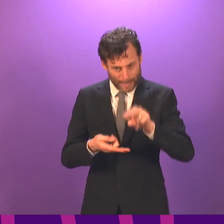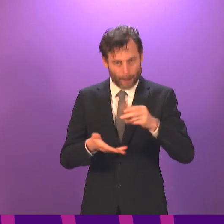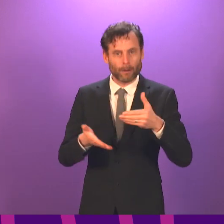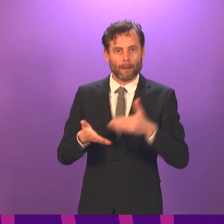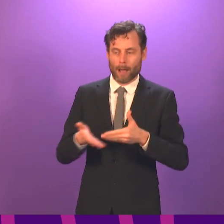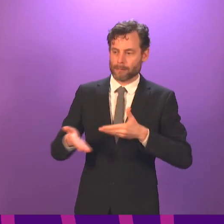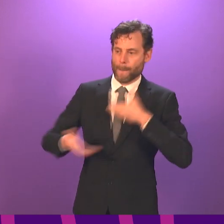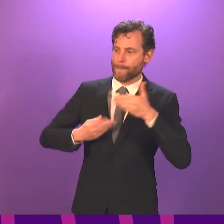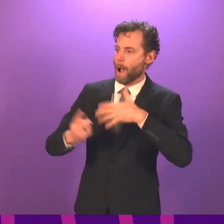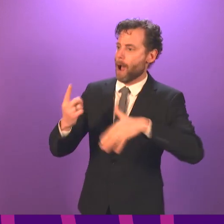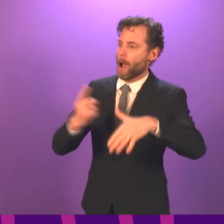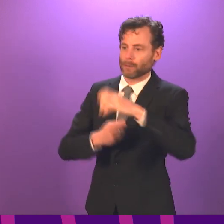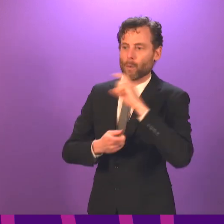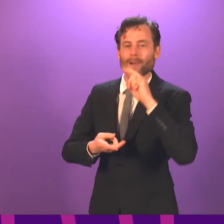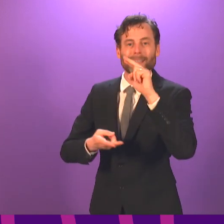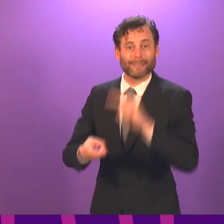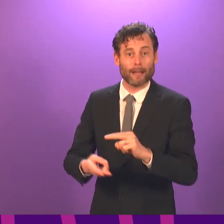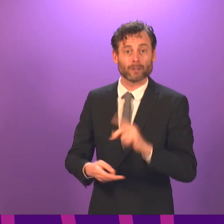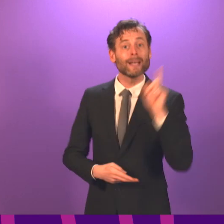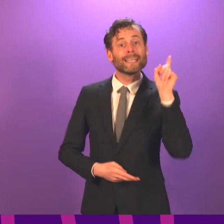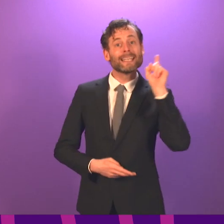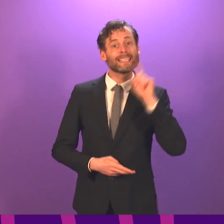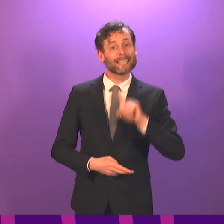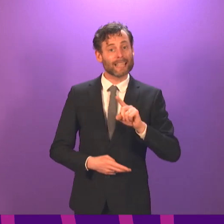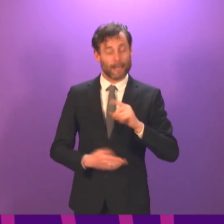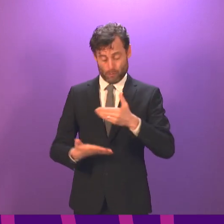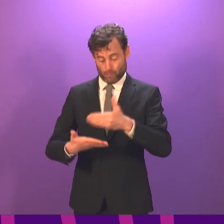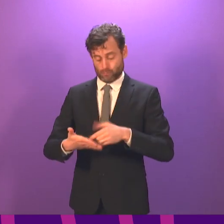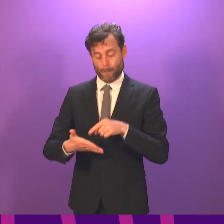There was further positive news yesterday with the report from Public Health England